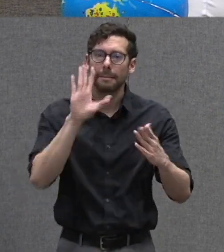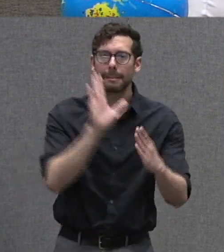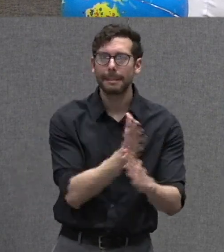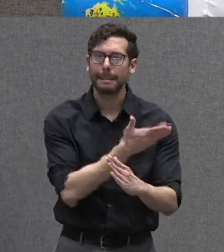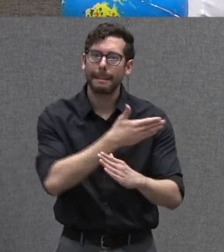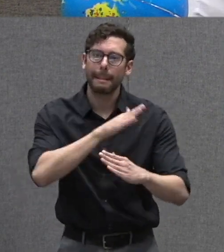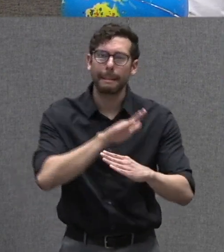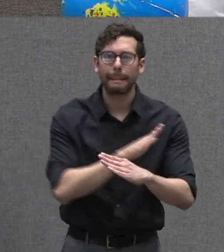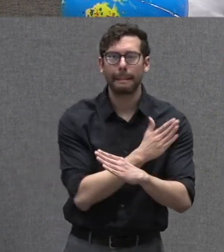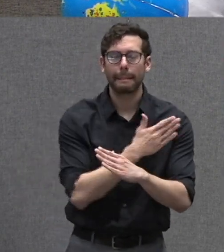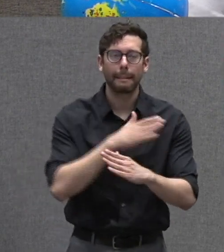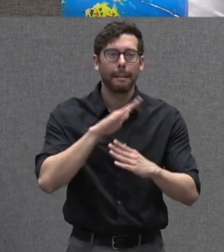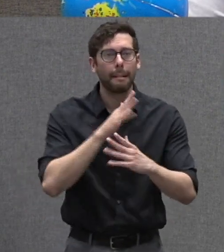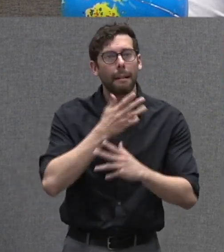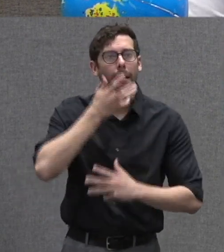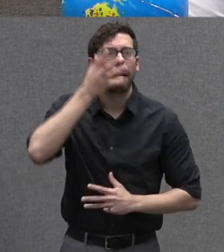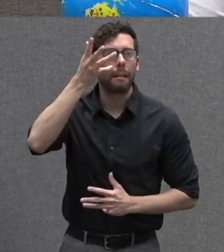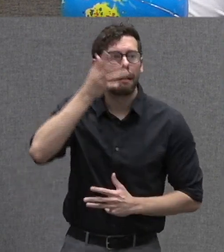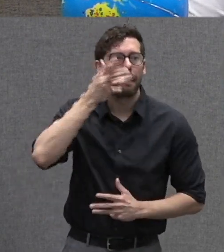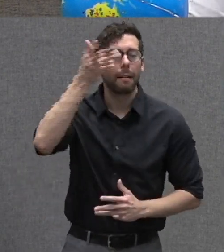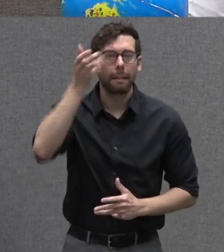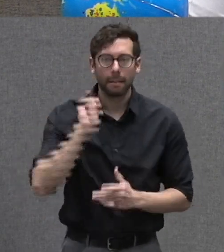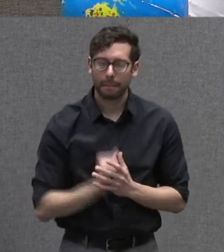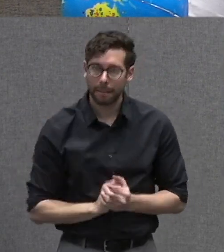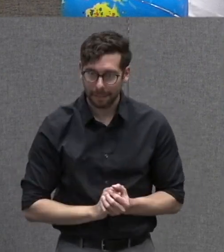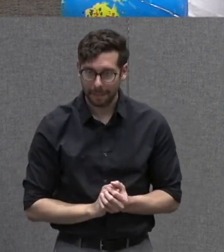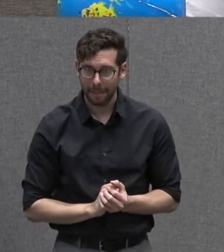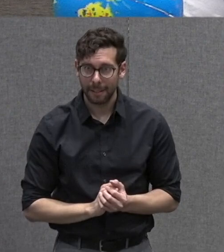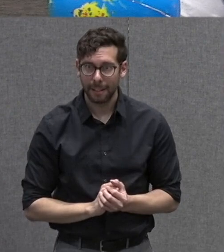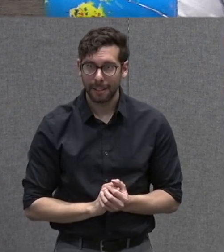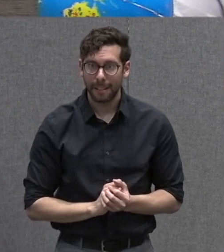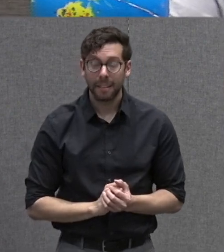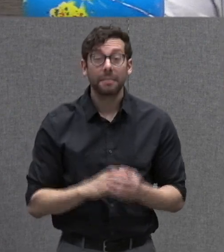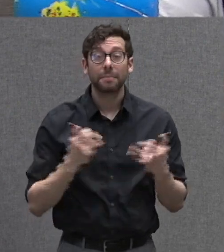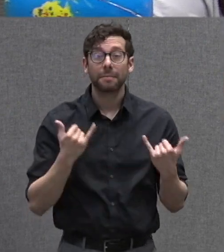Here's another picture to share with you today.